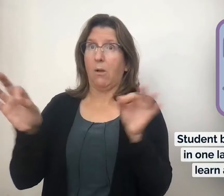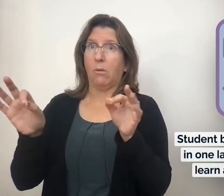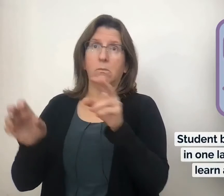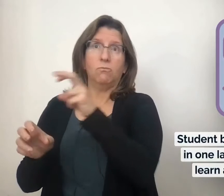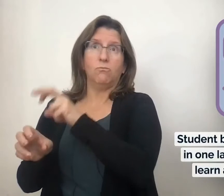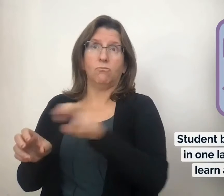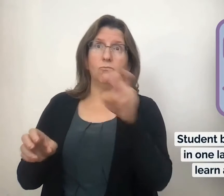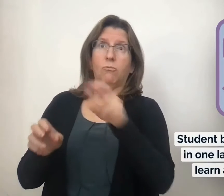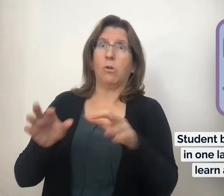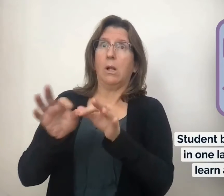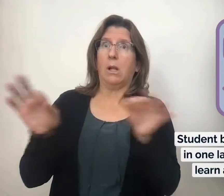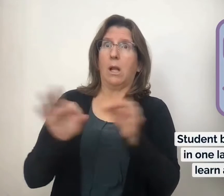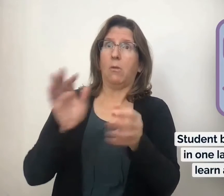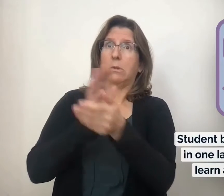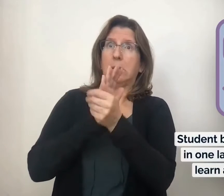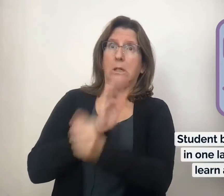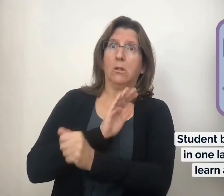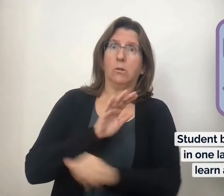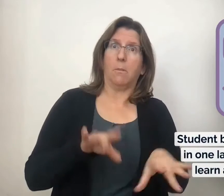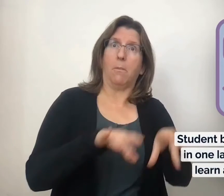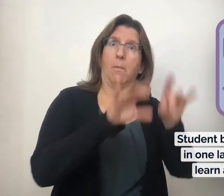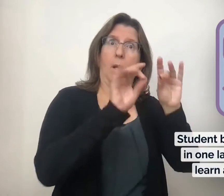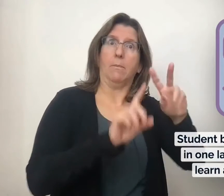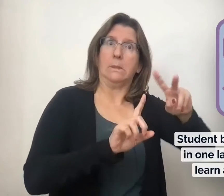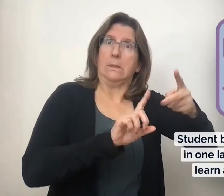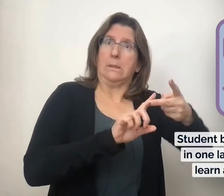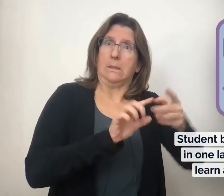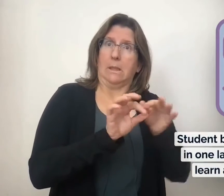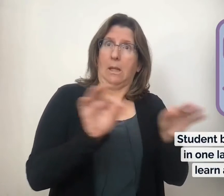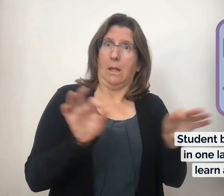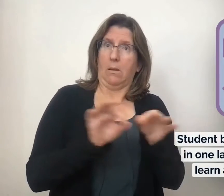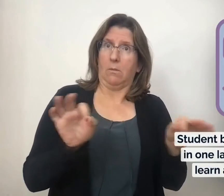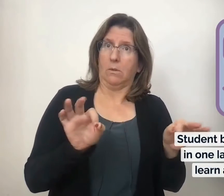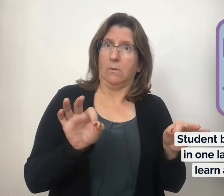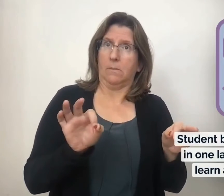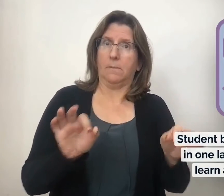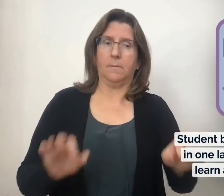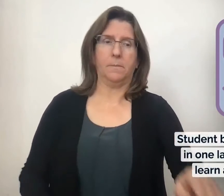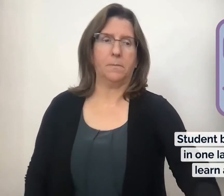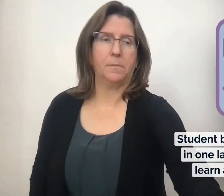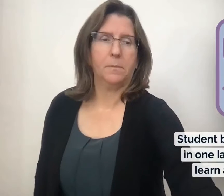in one language in order to learn a second language.